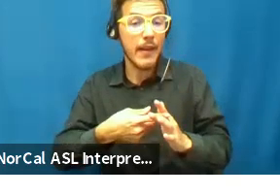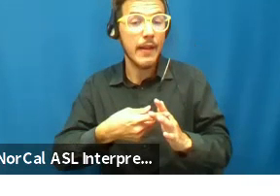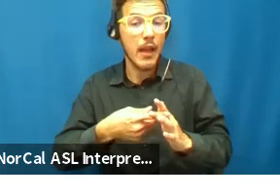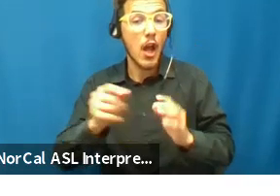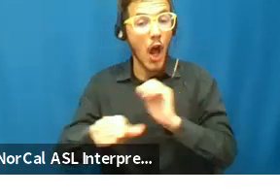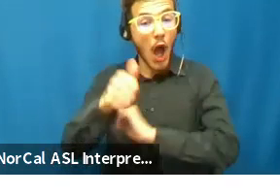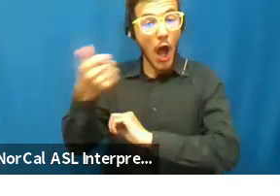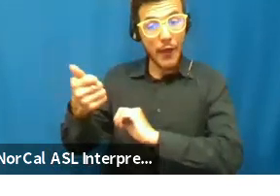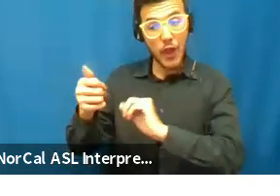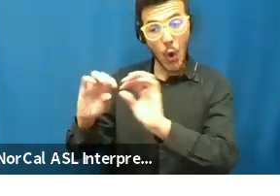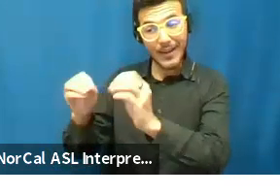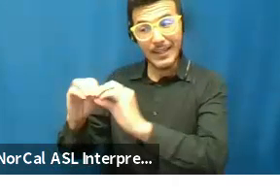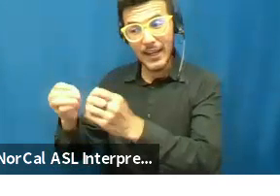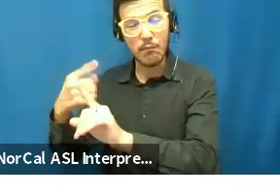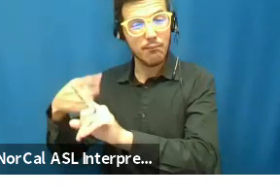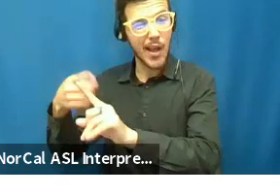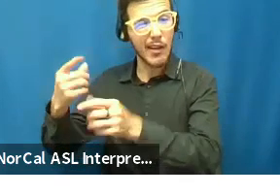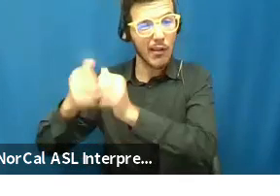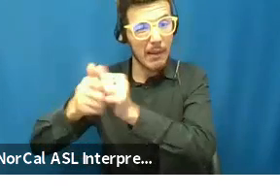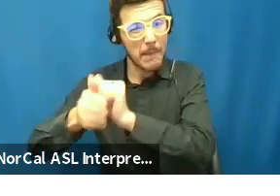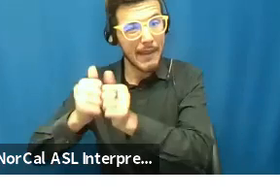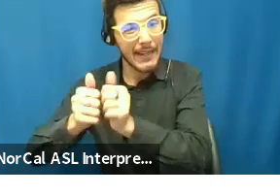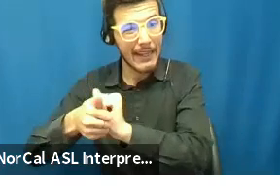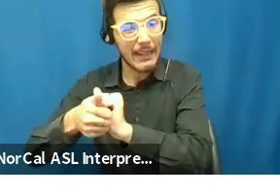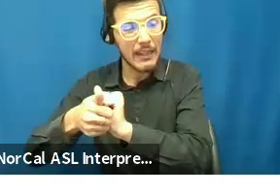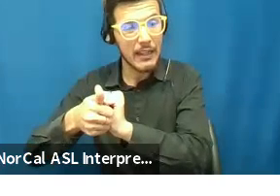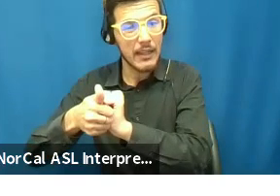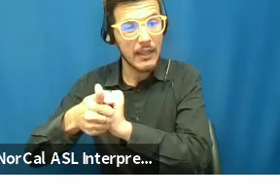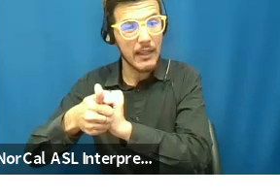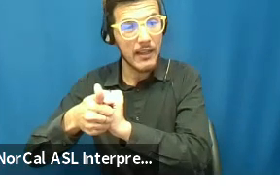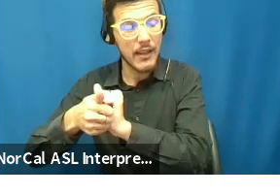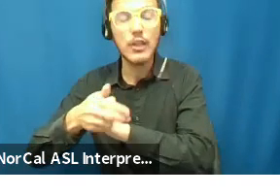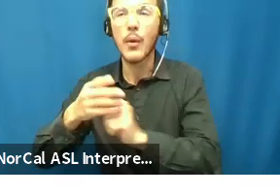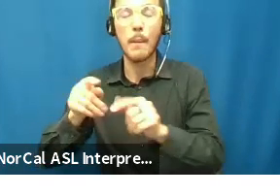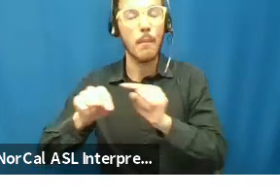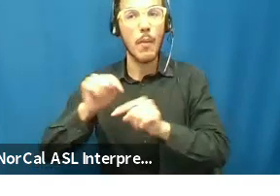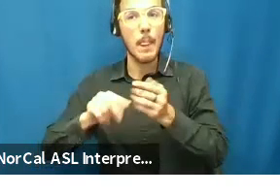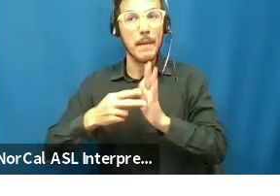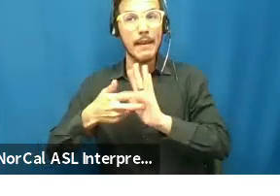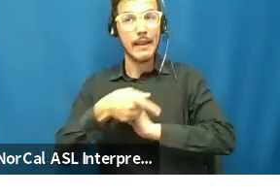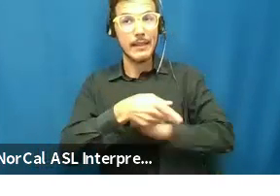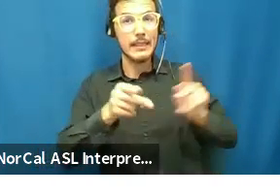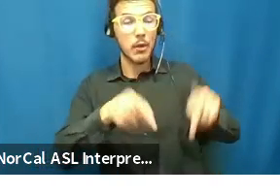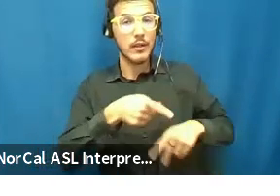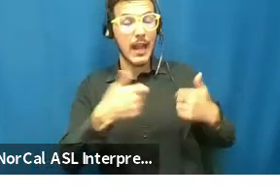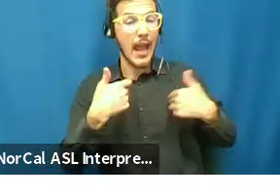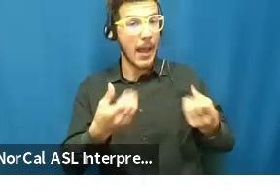again, some of these individuals had multiple roles, so it was hard for them to figure out